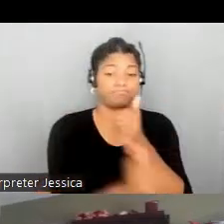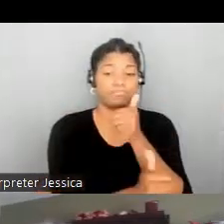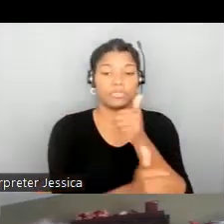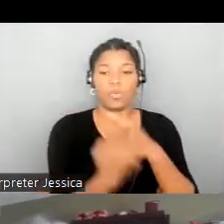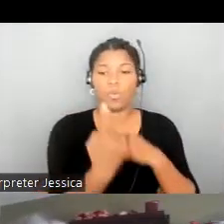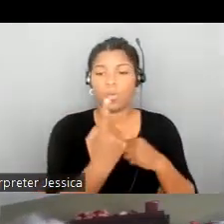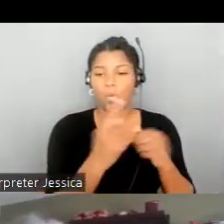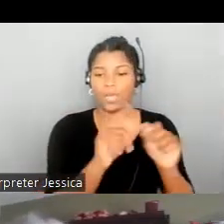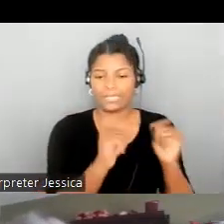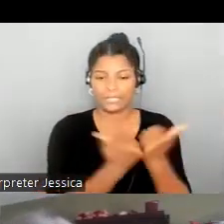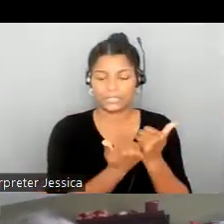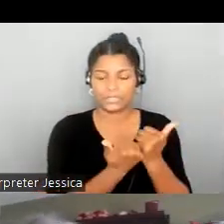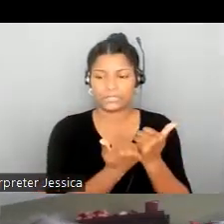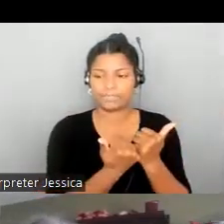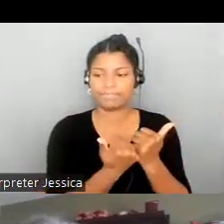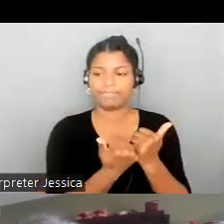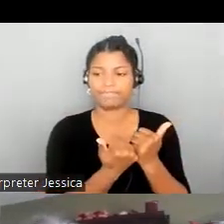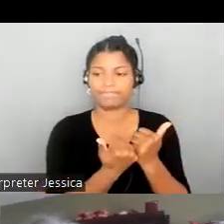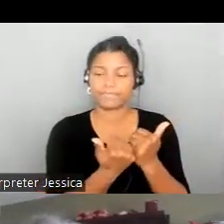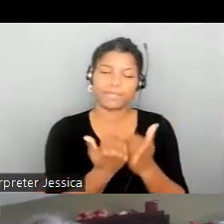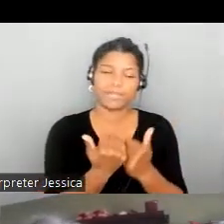I am not as familiar with the history.